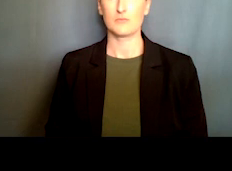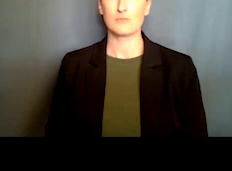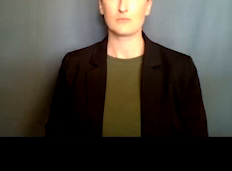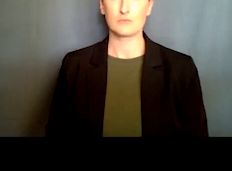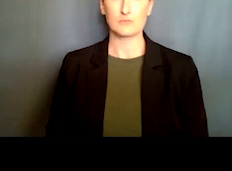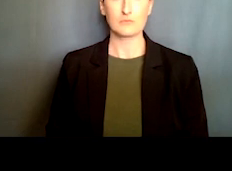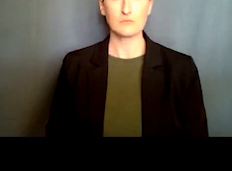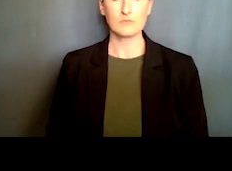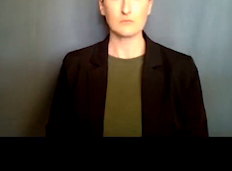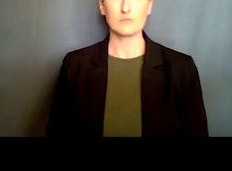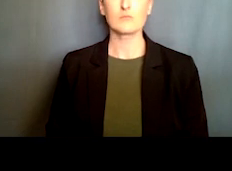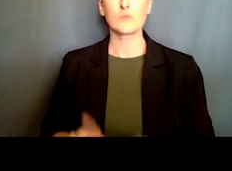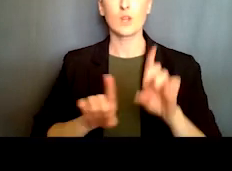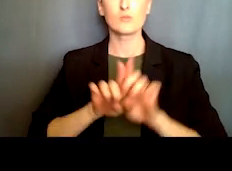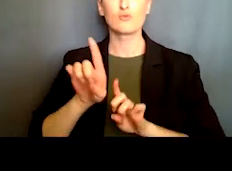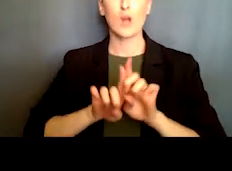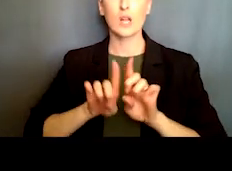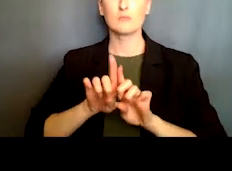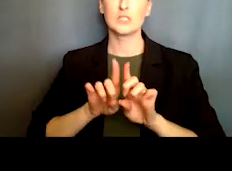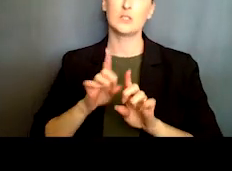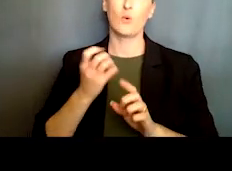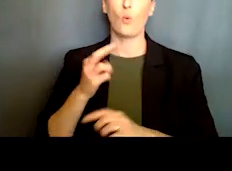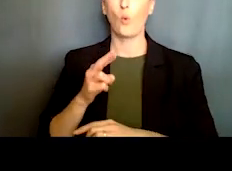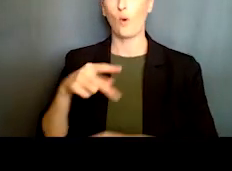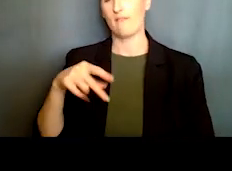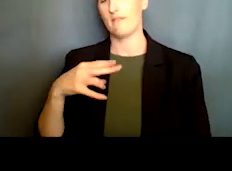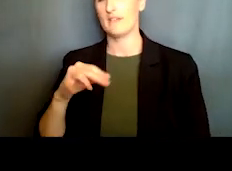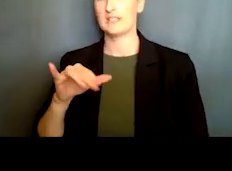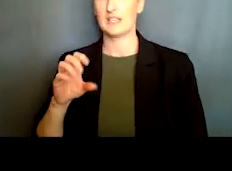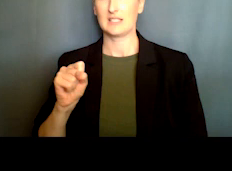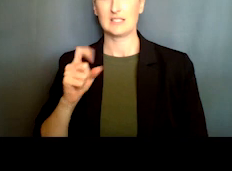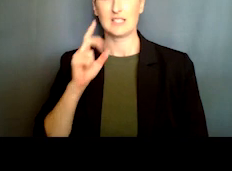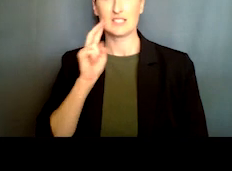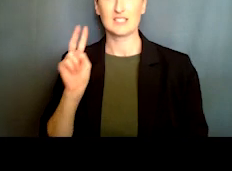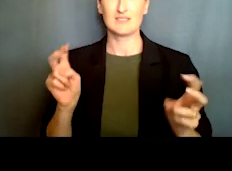Astronomy based one, or astronomy and physics is windows on the universe.